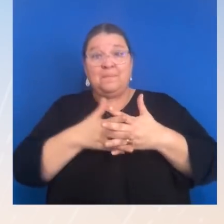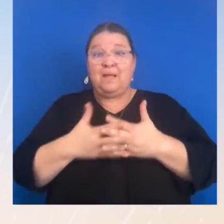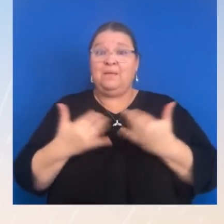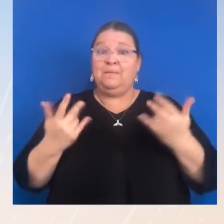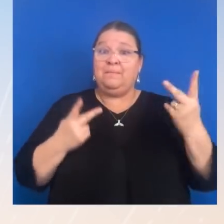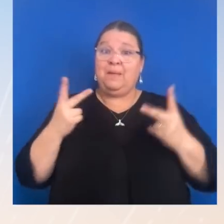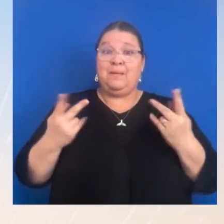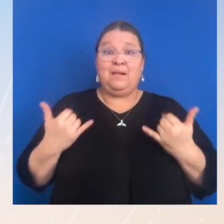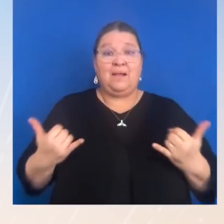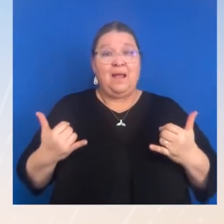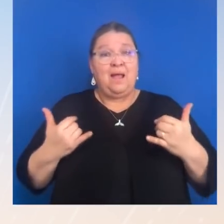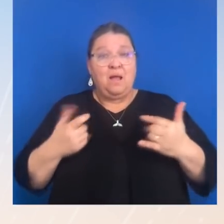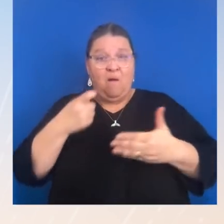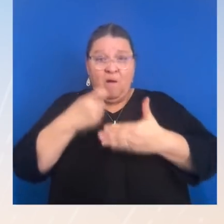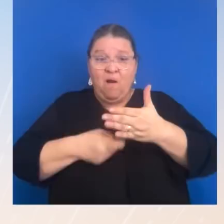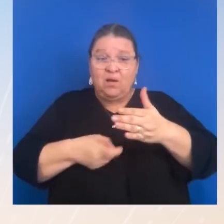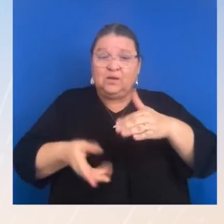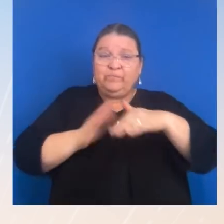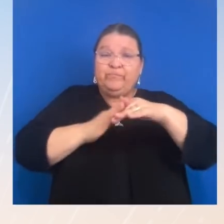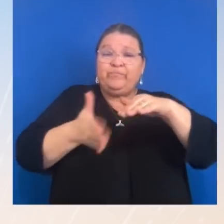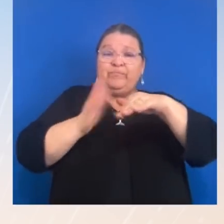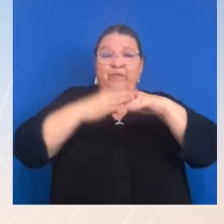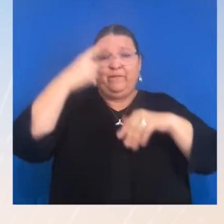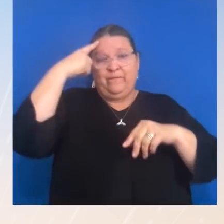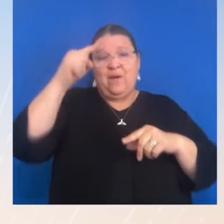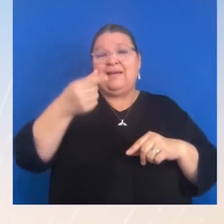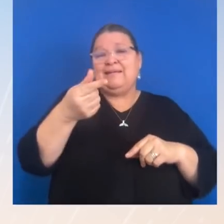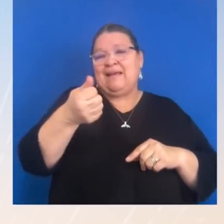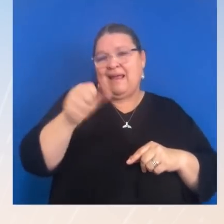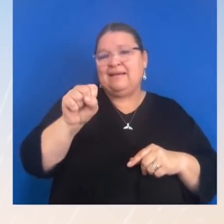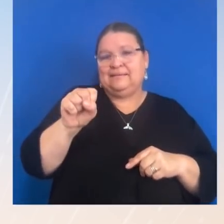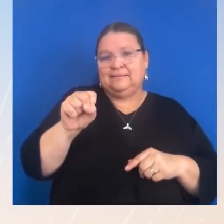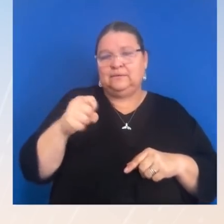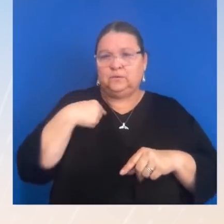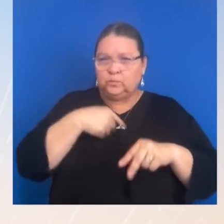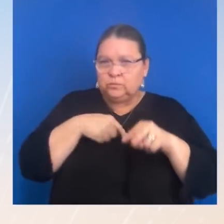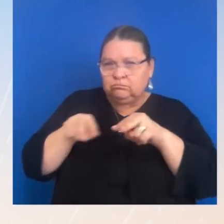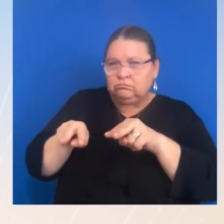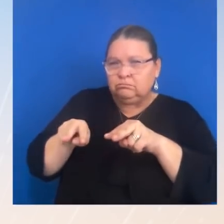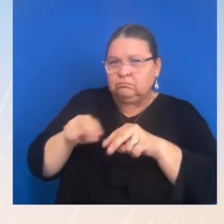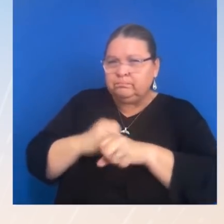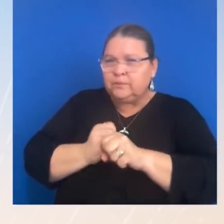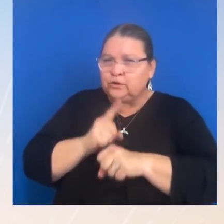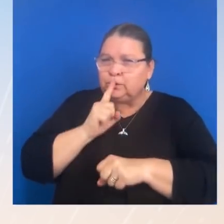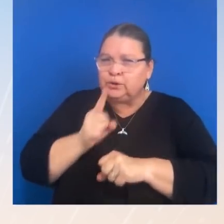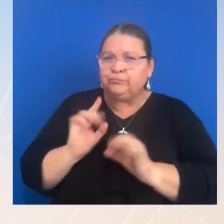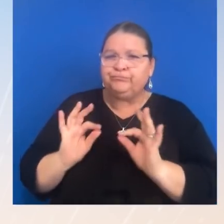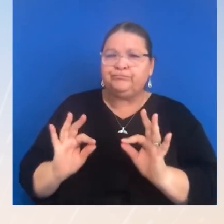about the transportation mask mandate? Ms. Psaki: Sure. The Press: TSA says it was based on a CDC recommendation. I'm just wondering if you're in a position to explain